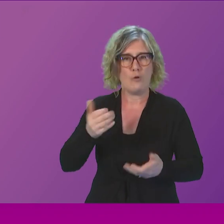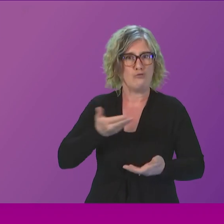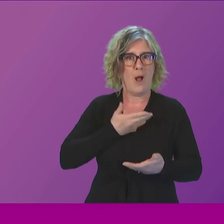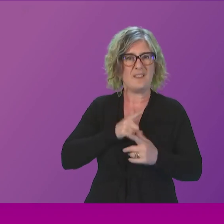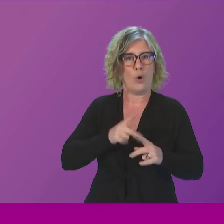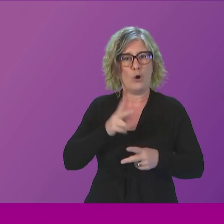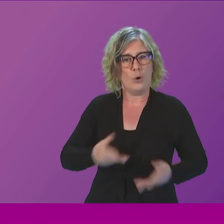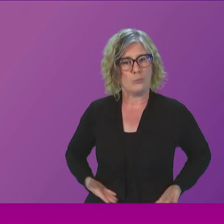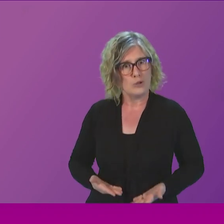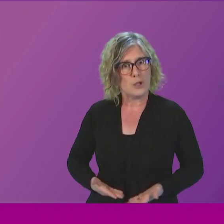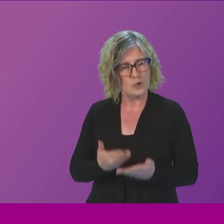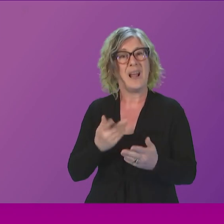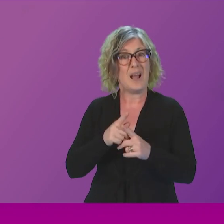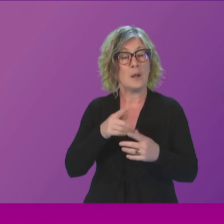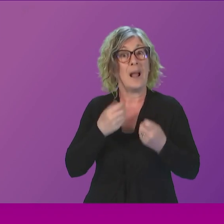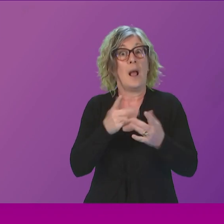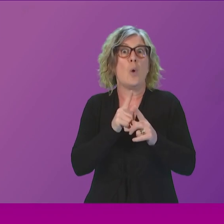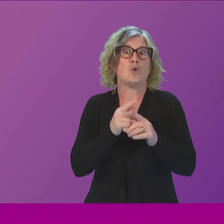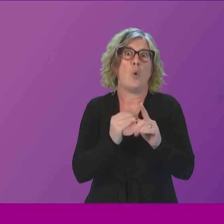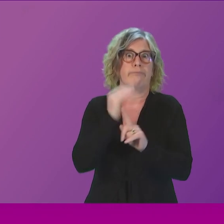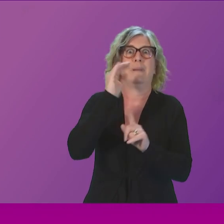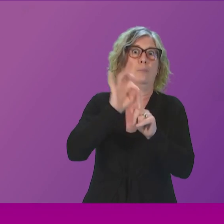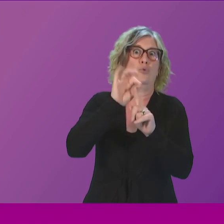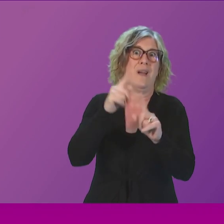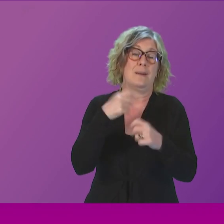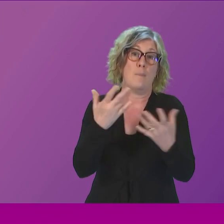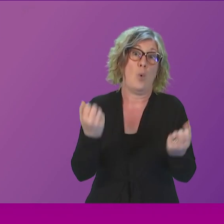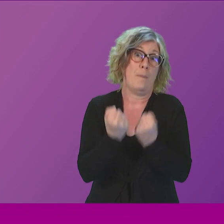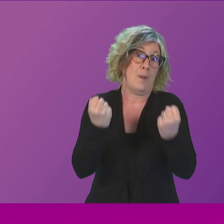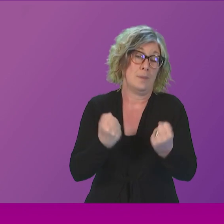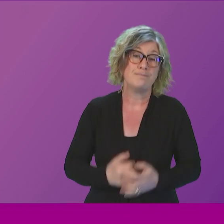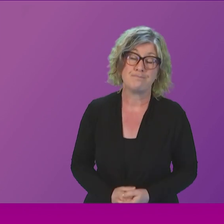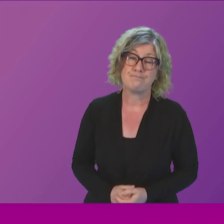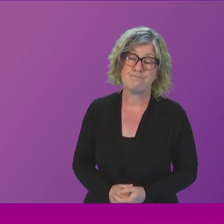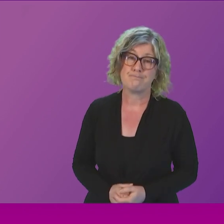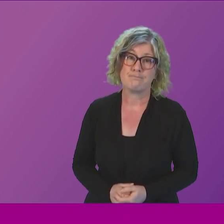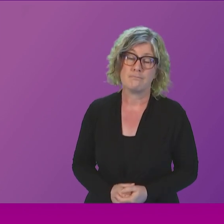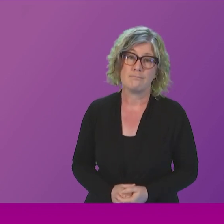them?